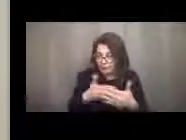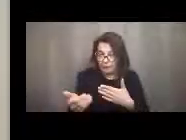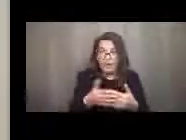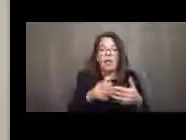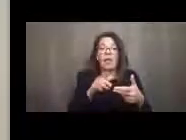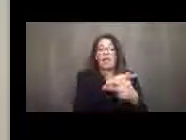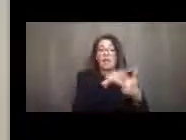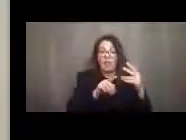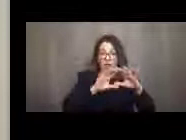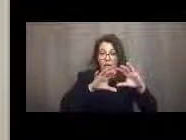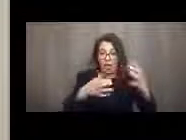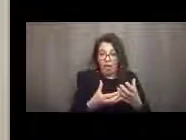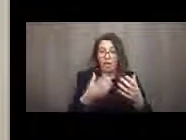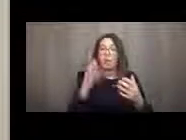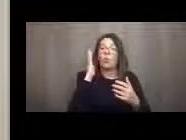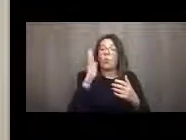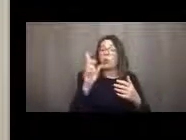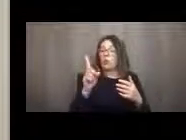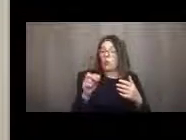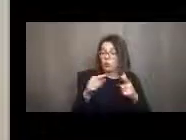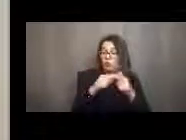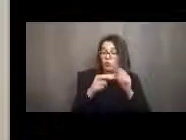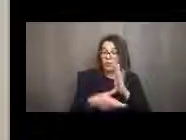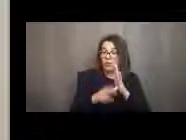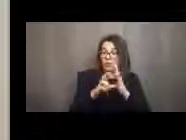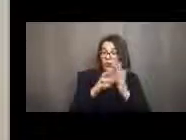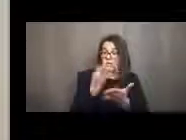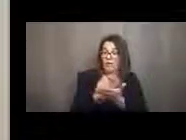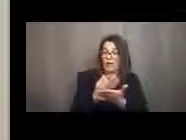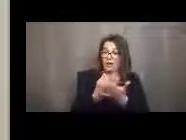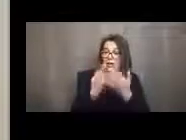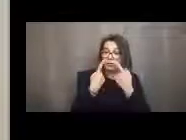the first thing that they will do when they review a financial disclosure is ask,